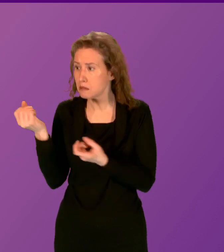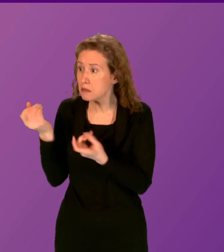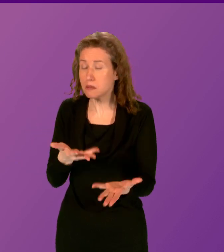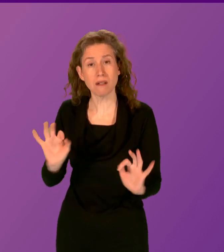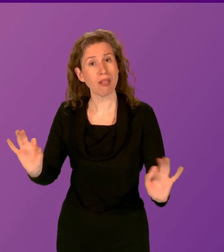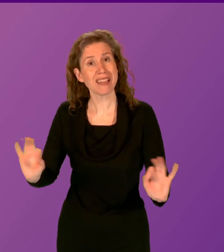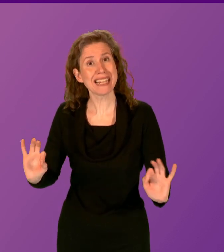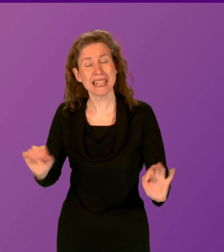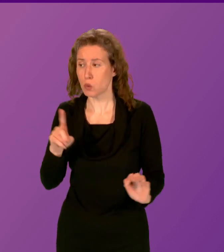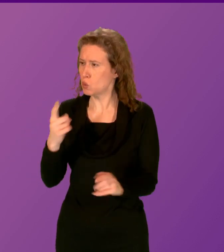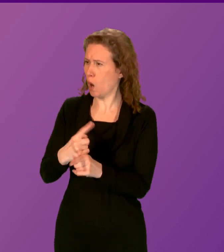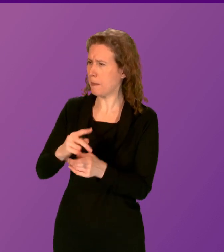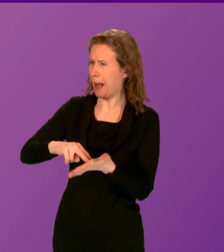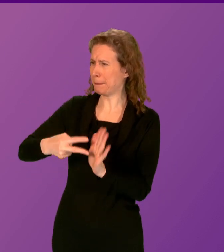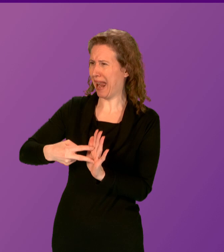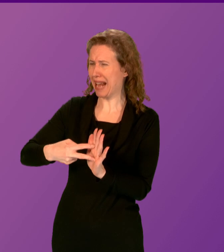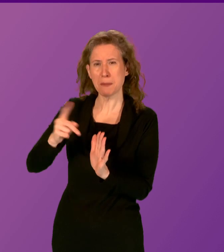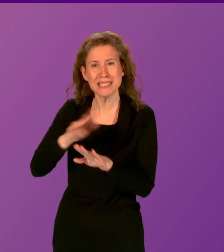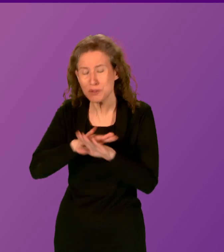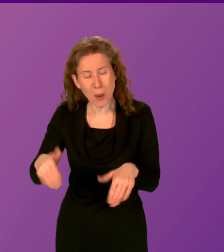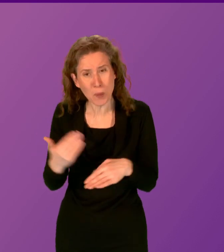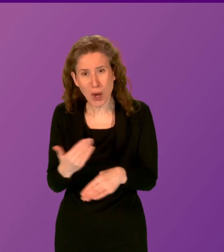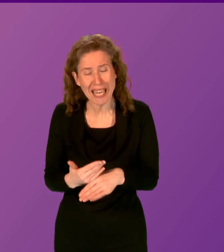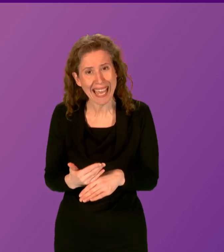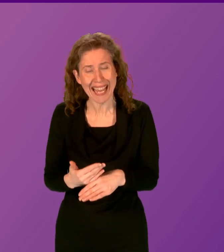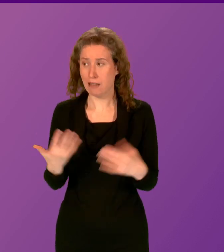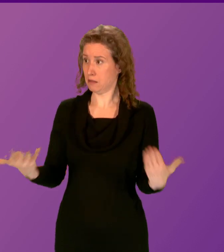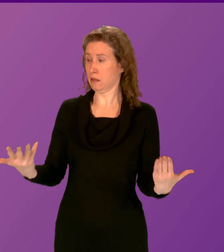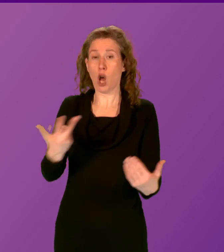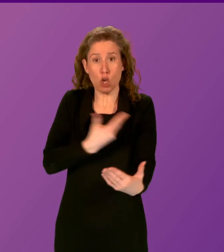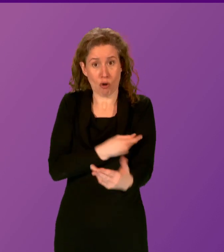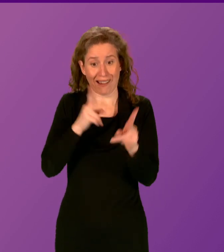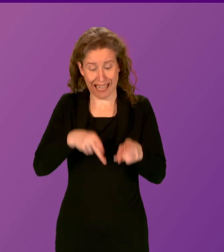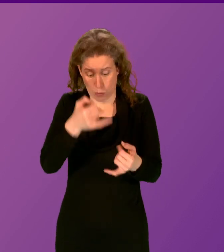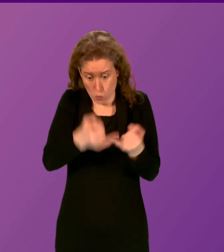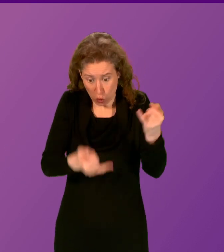and about a plan that is not working. Drug deaths are going up, not coming down.